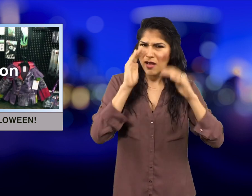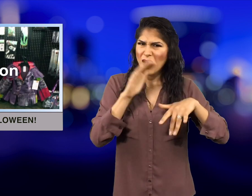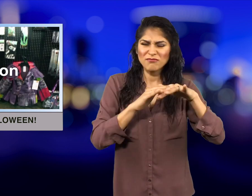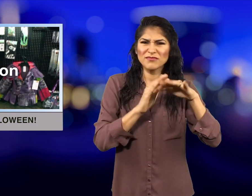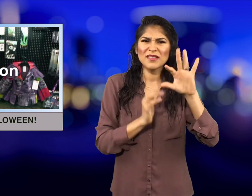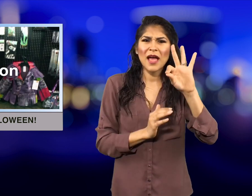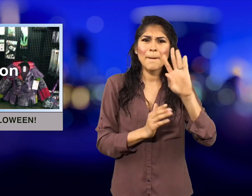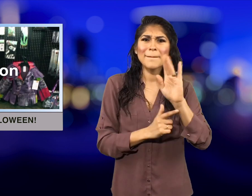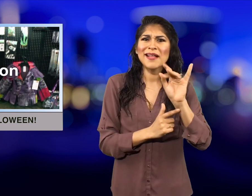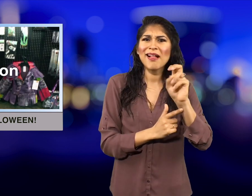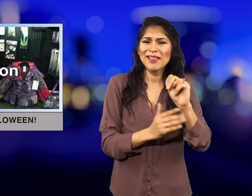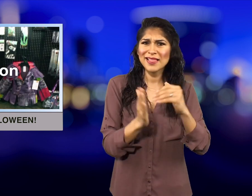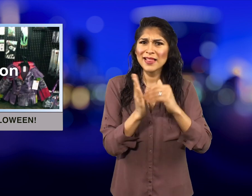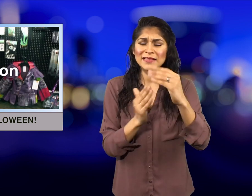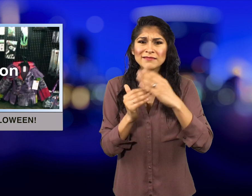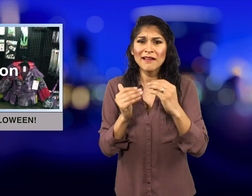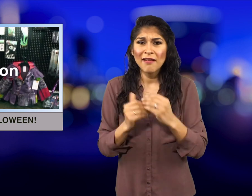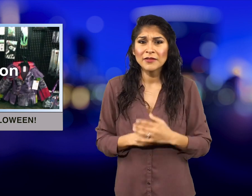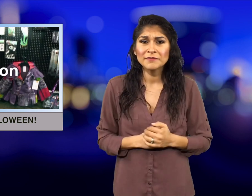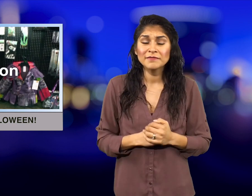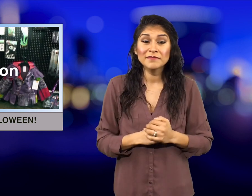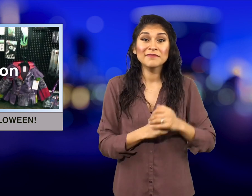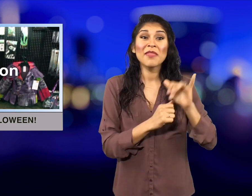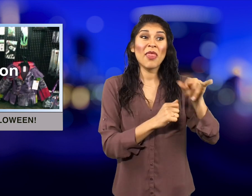is expected to reach $9 billion this year!